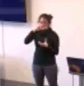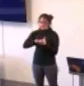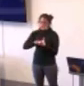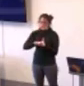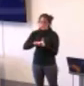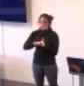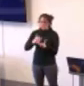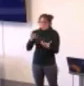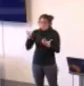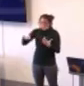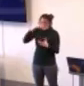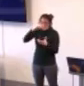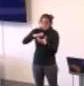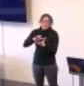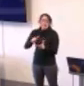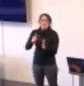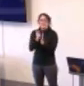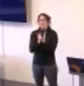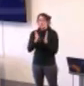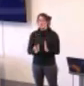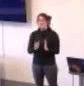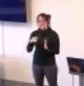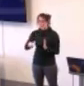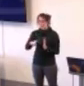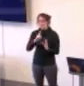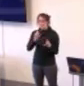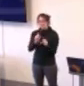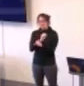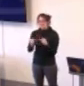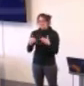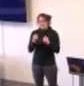you know attorneys are actually well-funded and resourced.